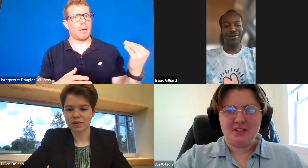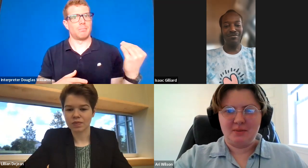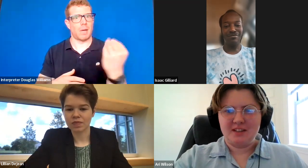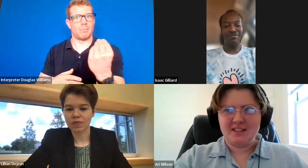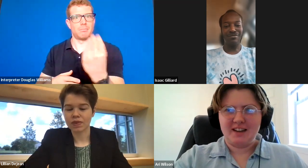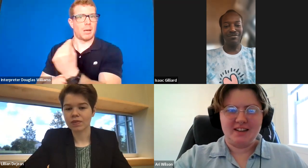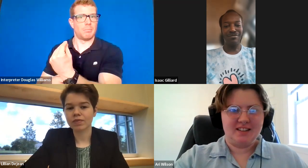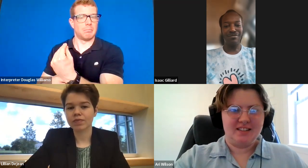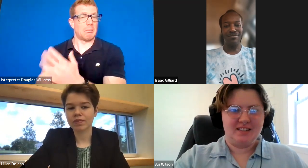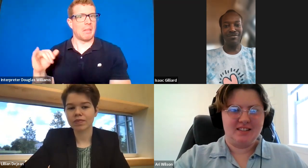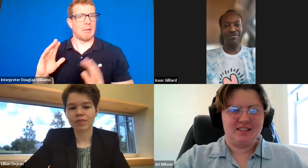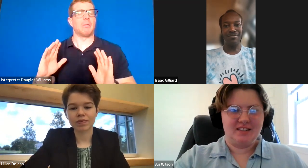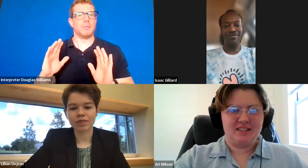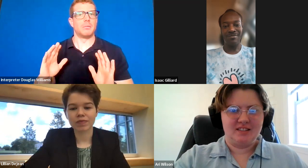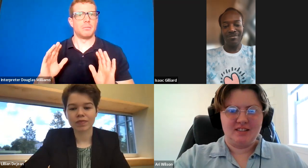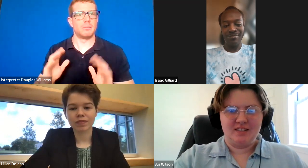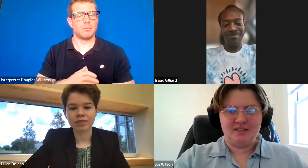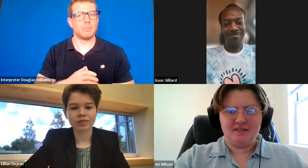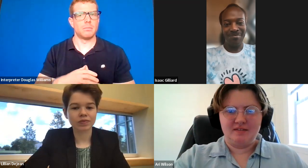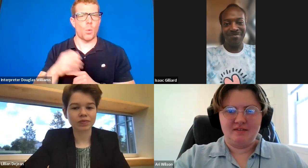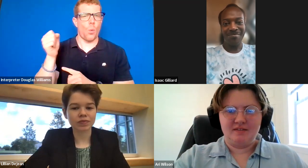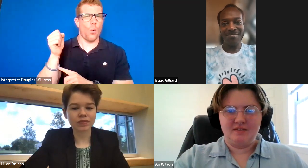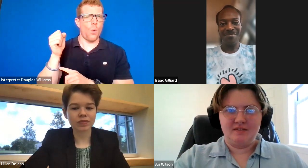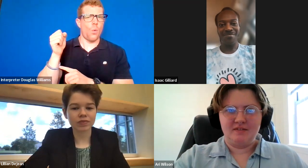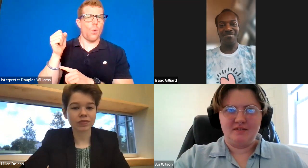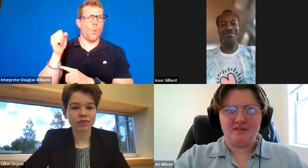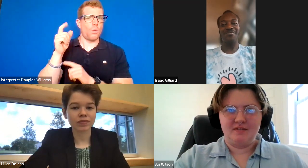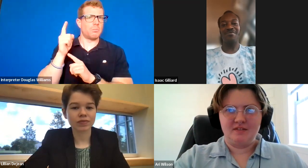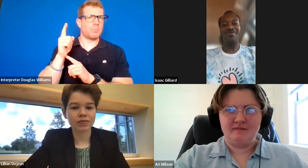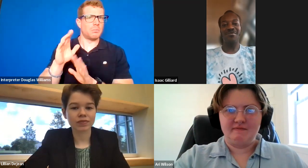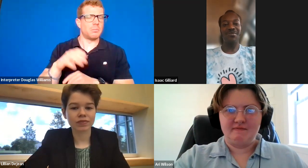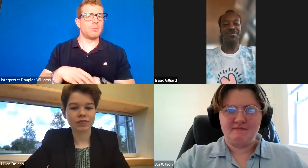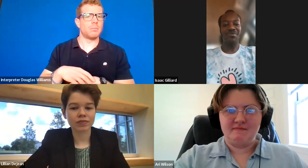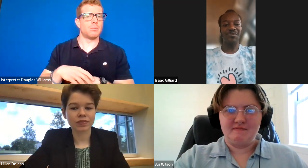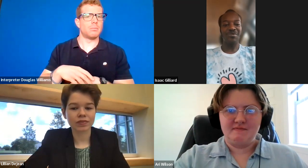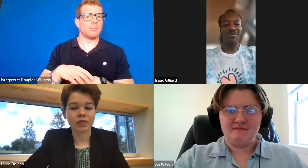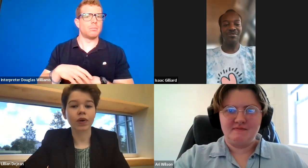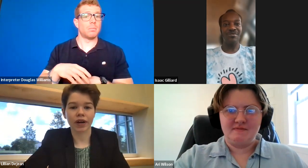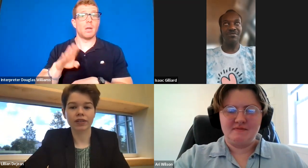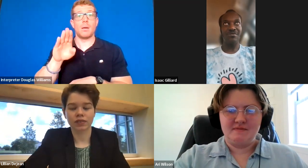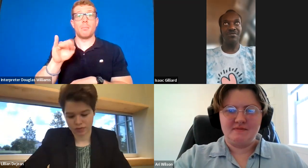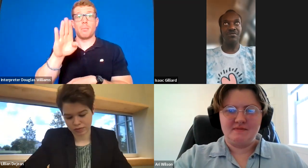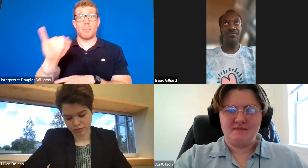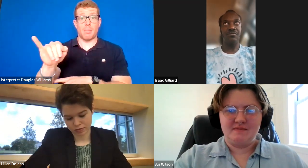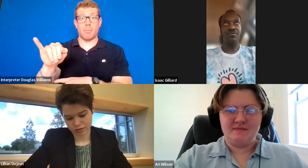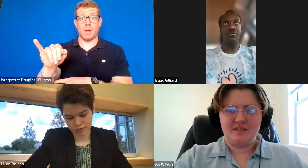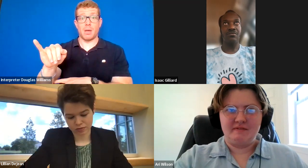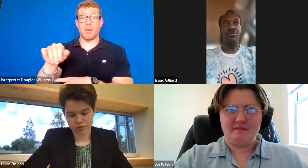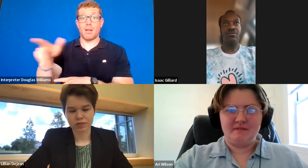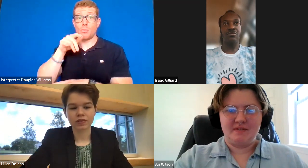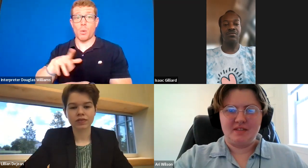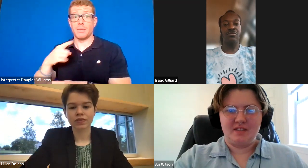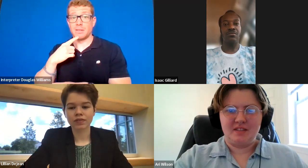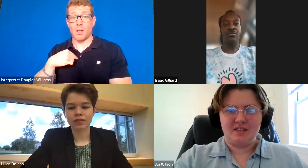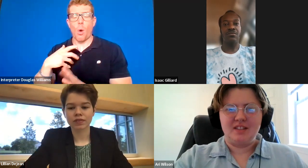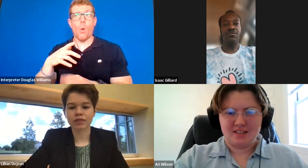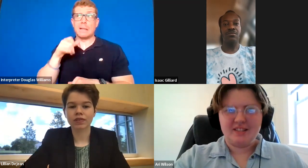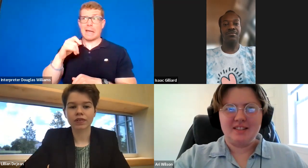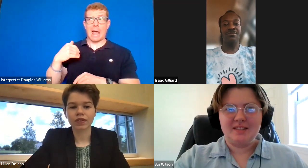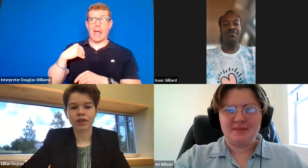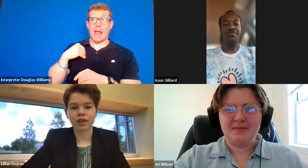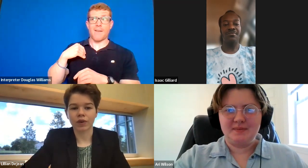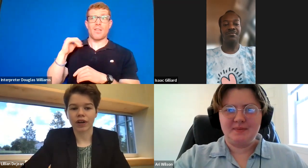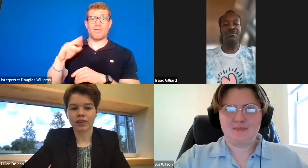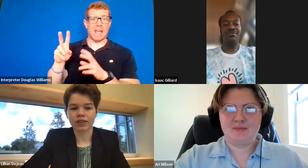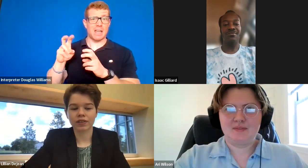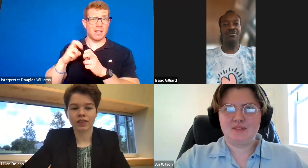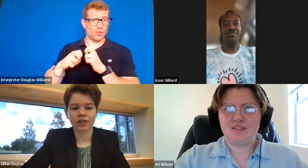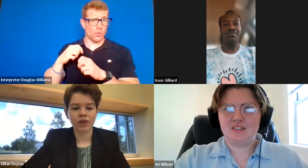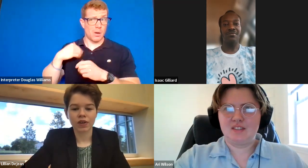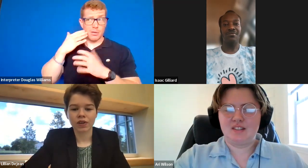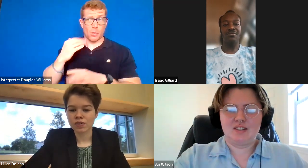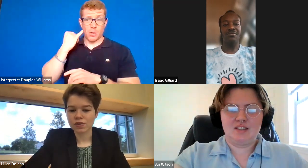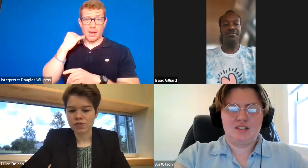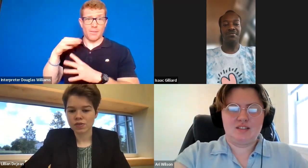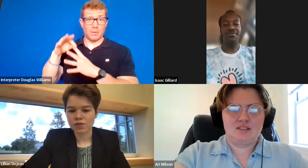Hold on 1 s Lian we aren't having that issue so I don't know if that may be specific for airy